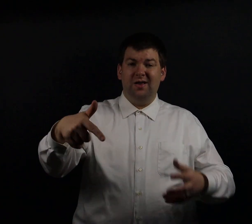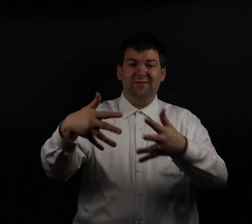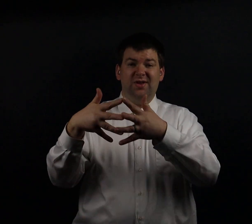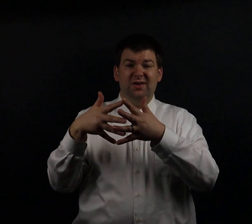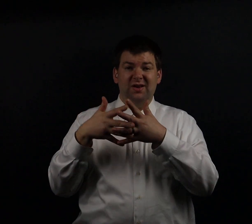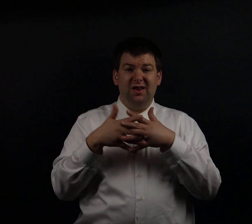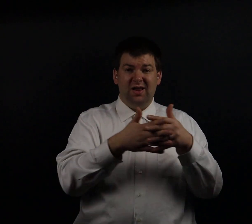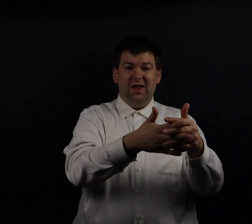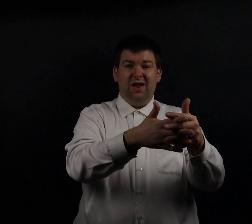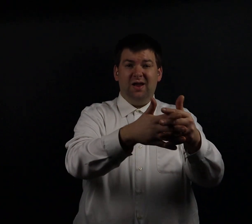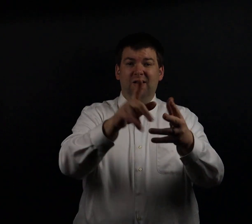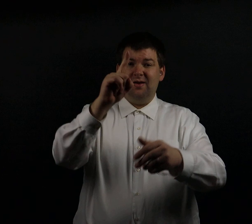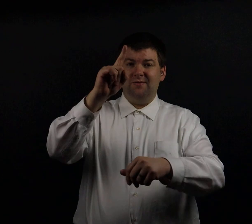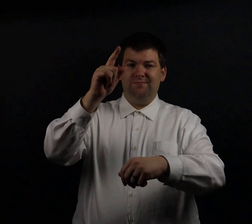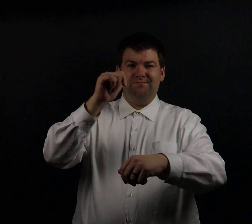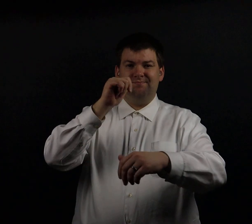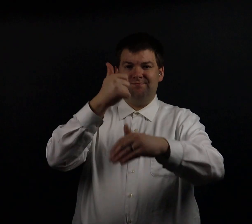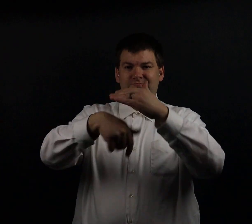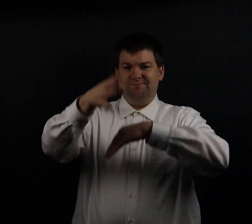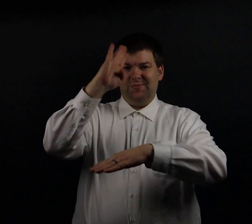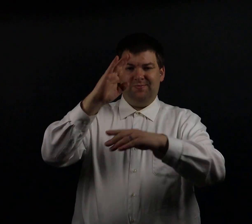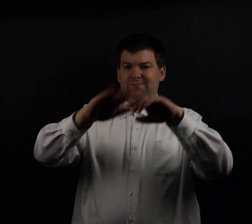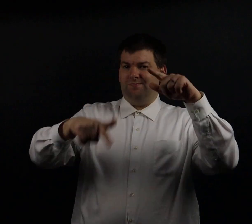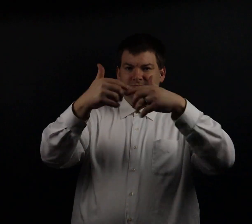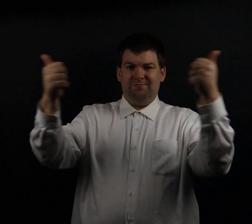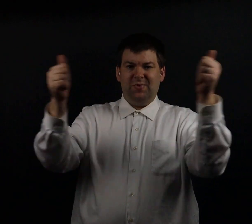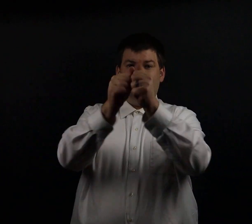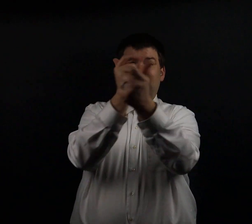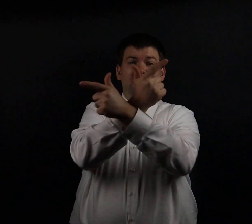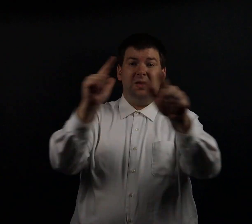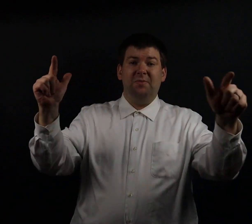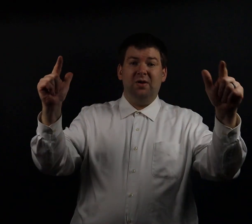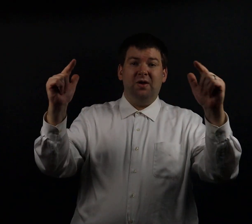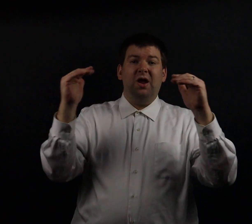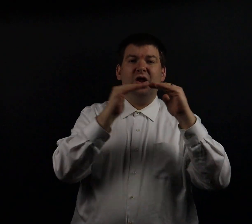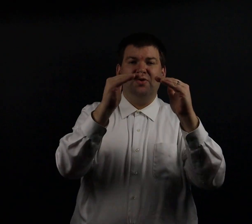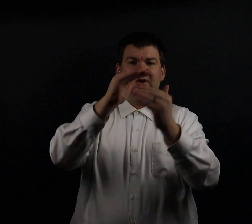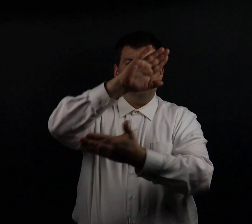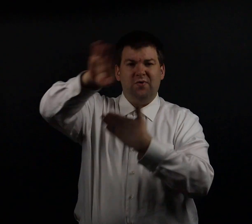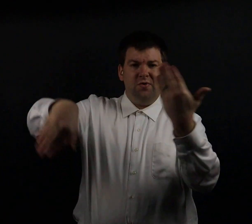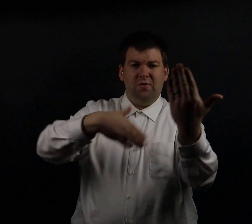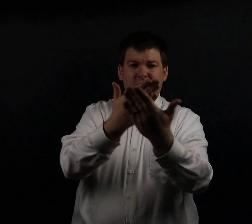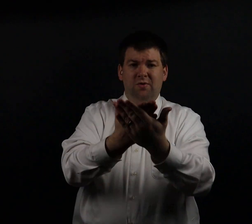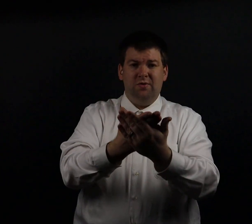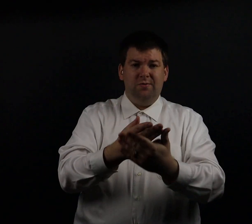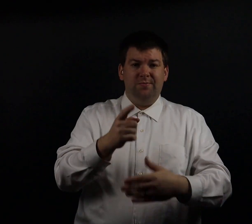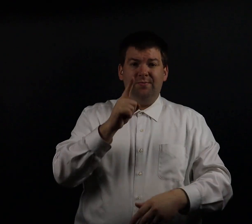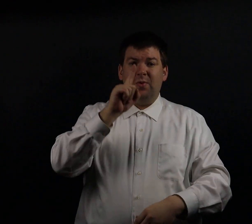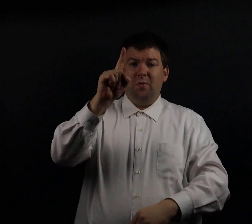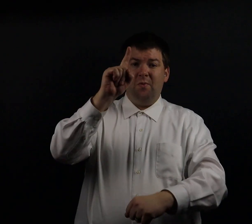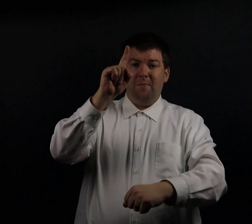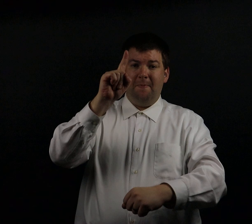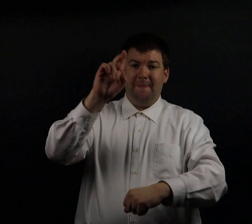I love this land, Under God indivisible, with liberty and justice for all